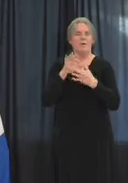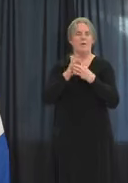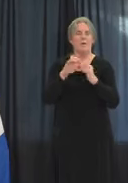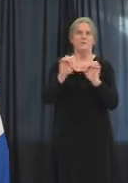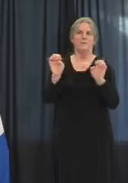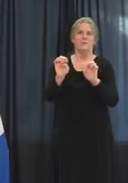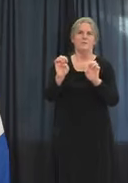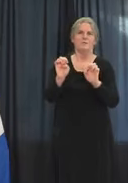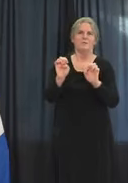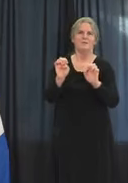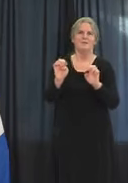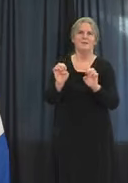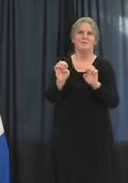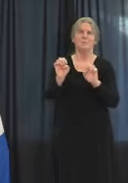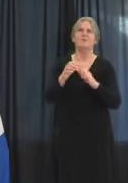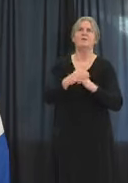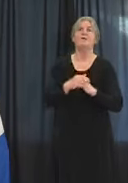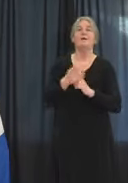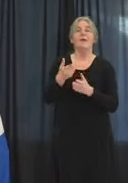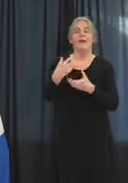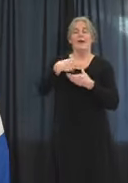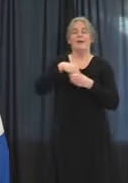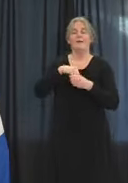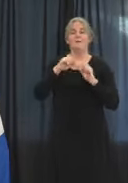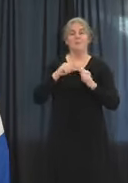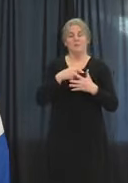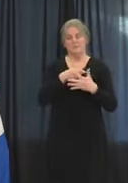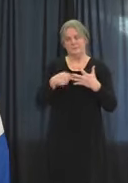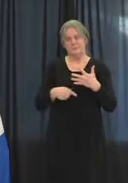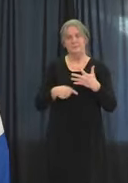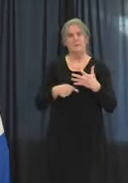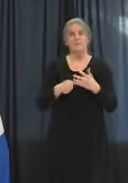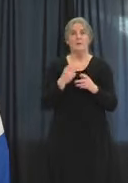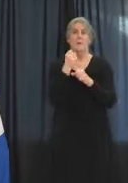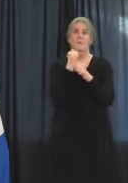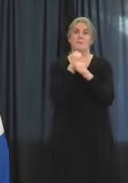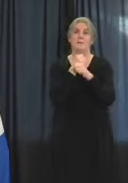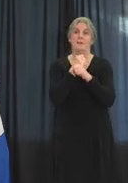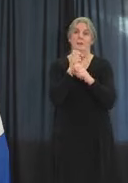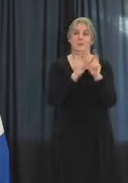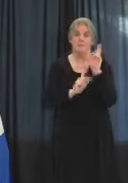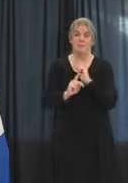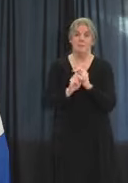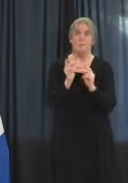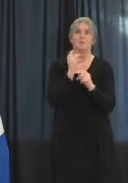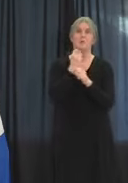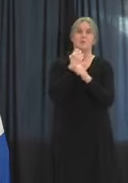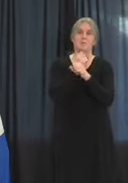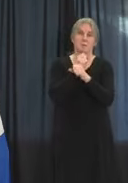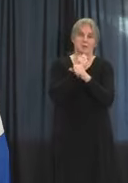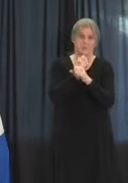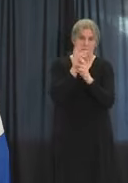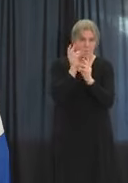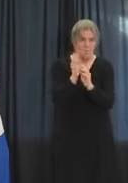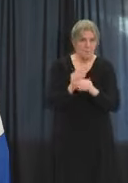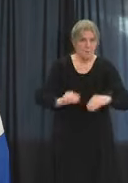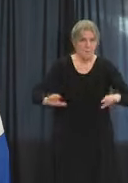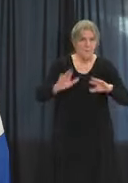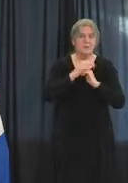emergency." So that is including, but not limiting, protecting people, protecting property,